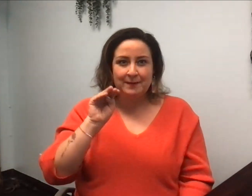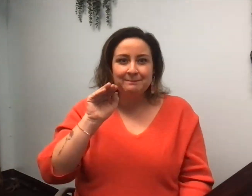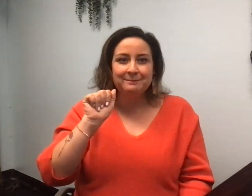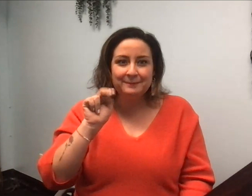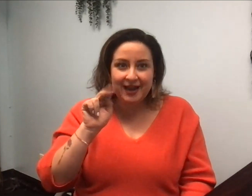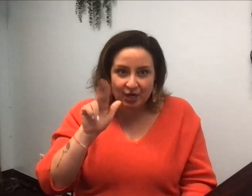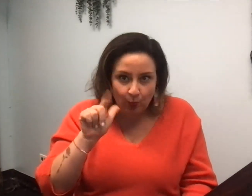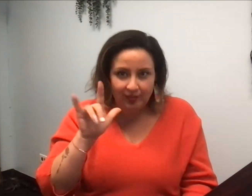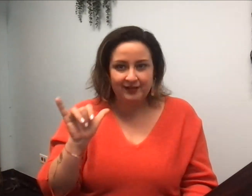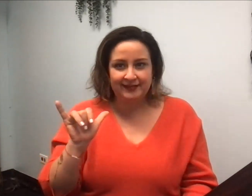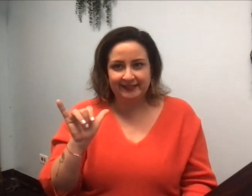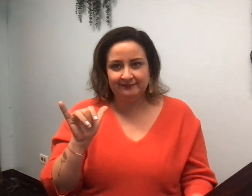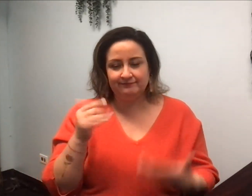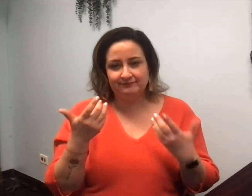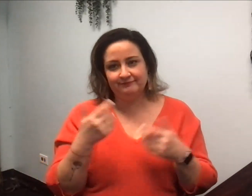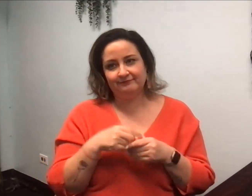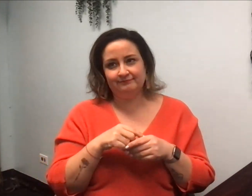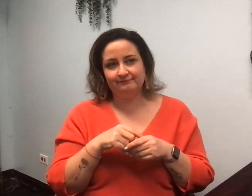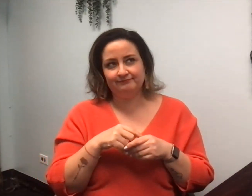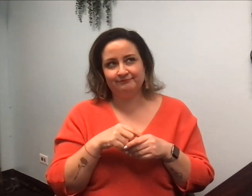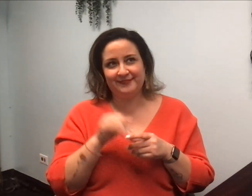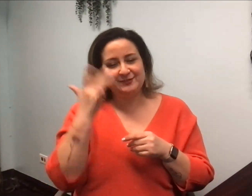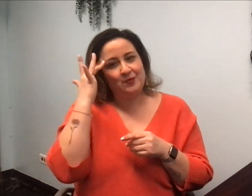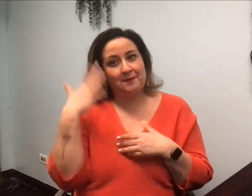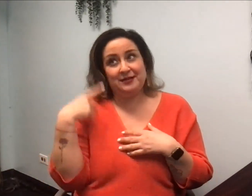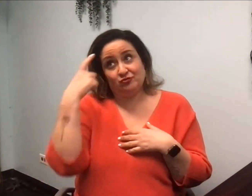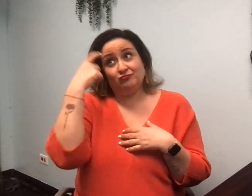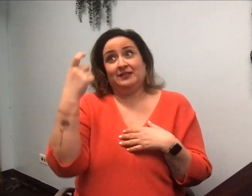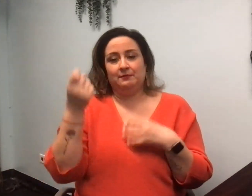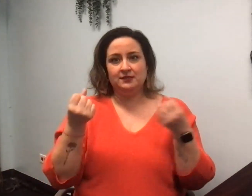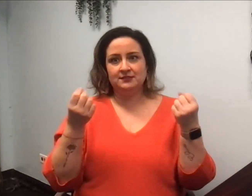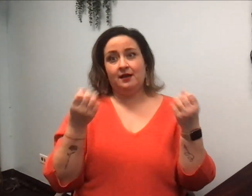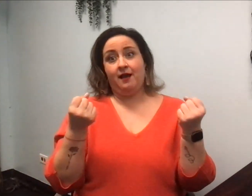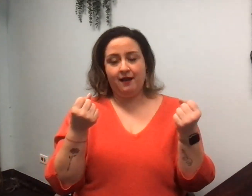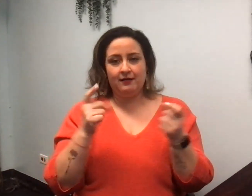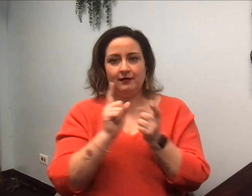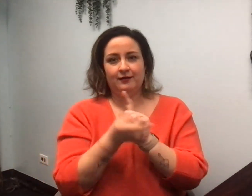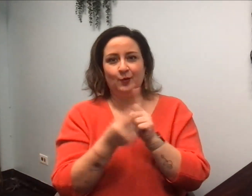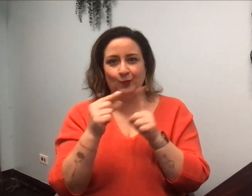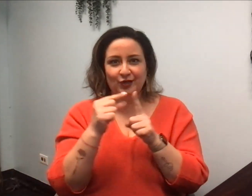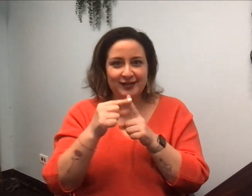the other end to make it a lot easier. I think we make those steps